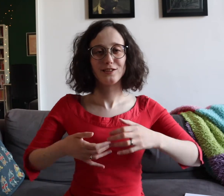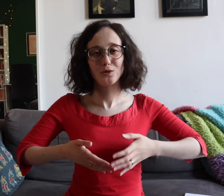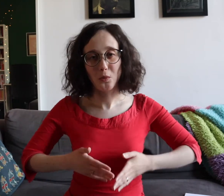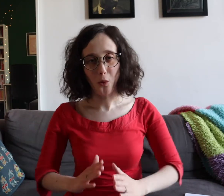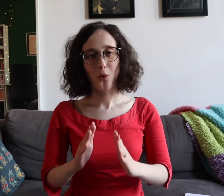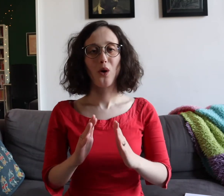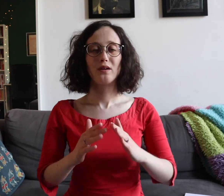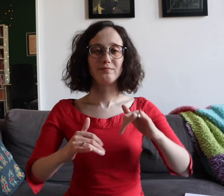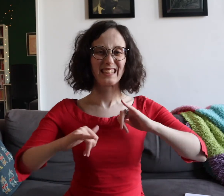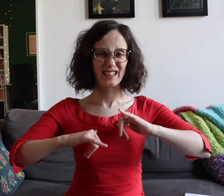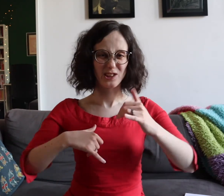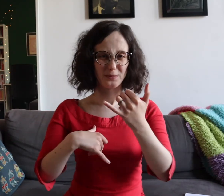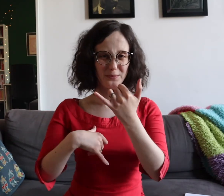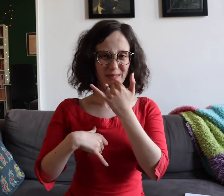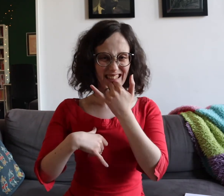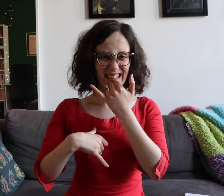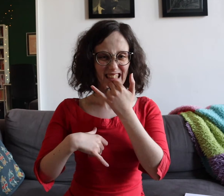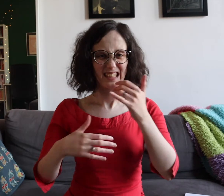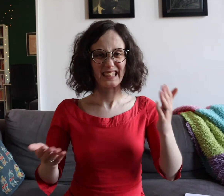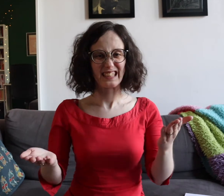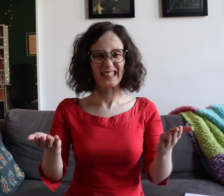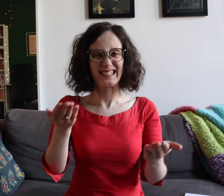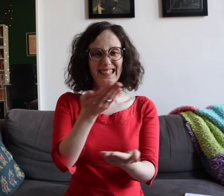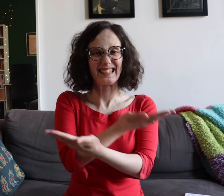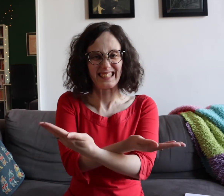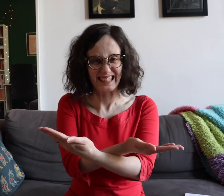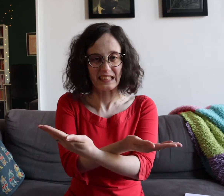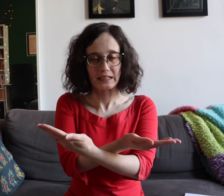with whom the hospital had made a mistake at birth and had switched them.